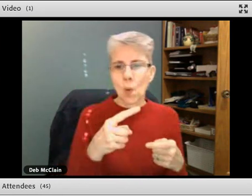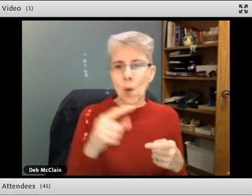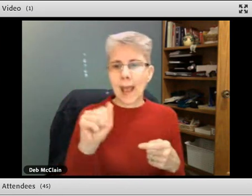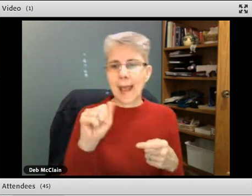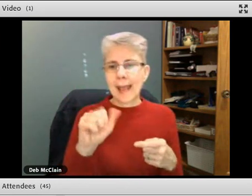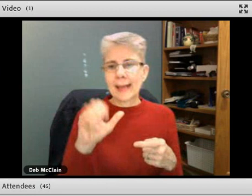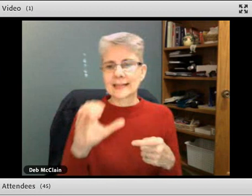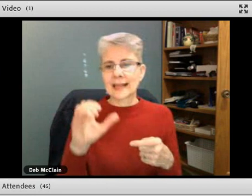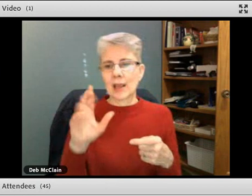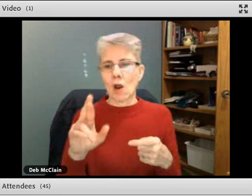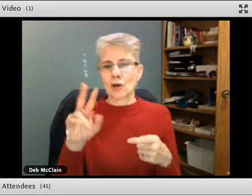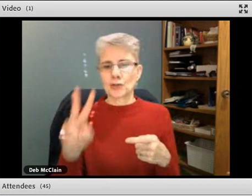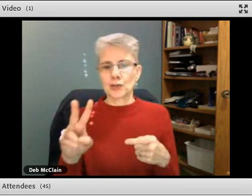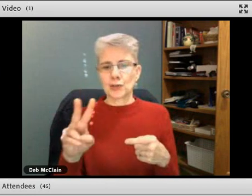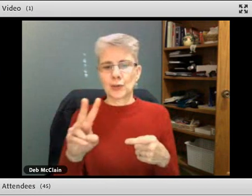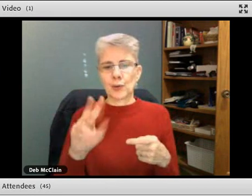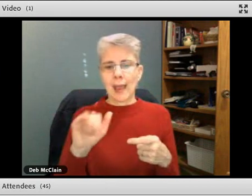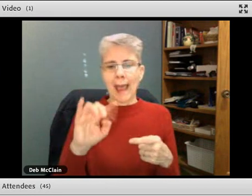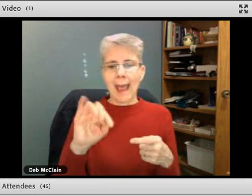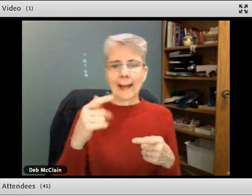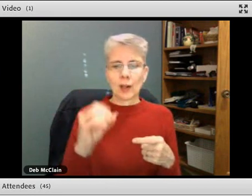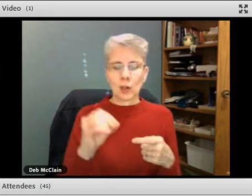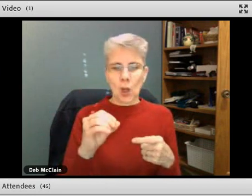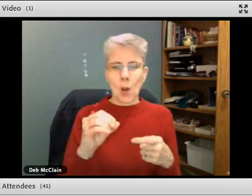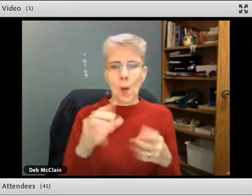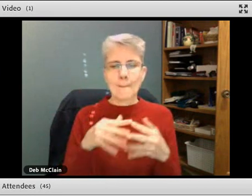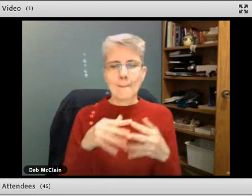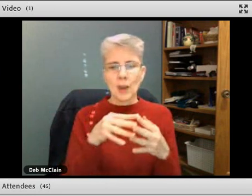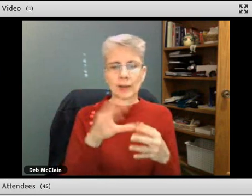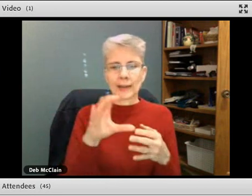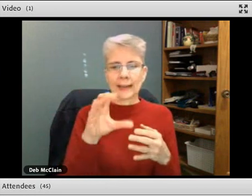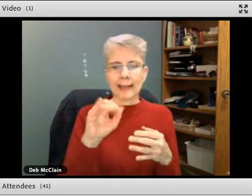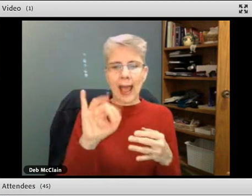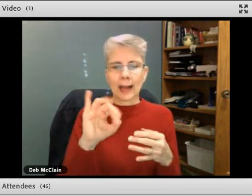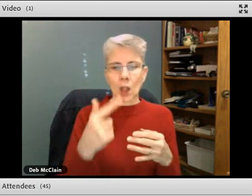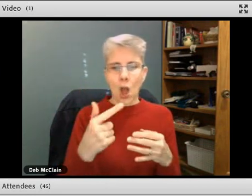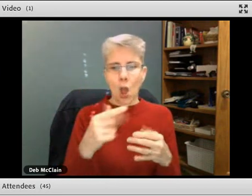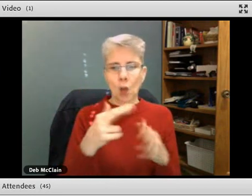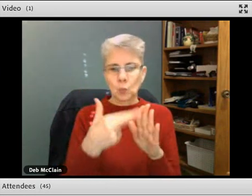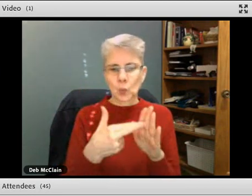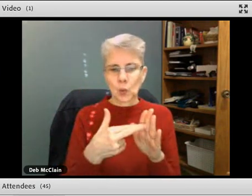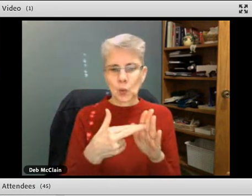It's considered a worldwide content standard. It tells you how, in a standardized way,